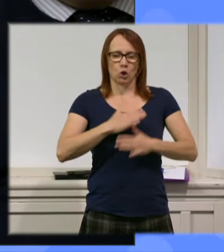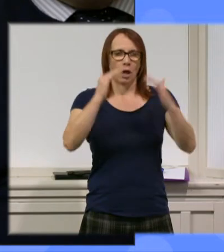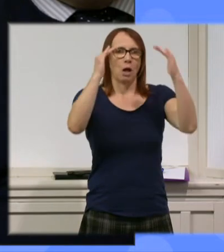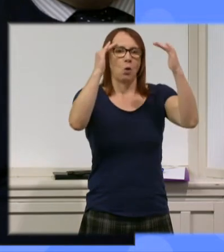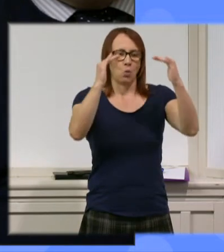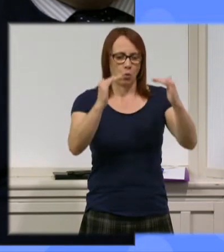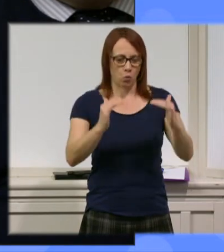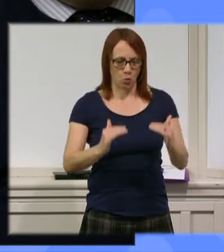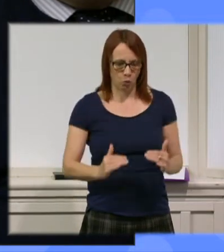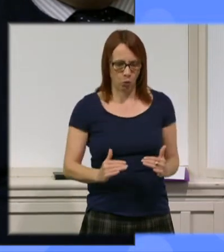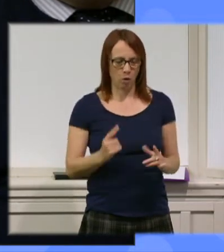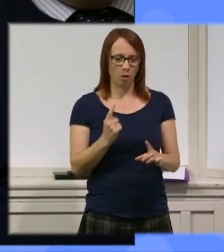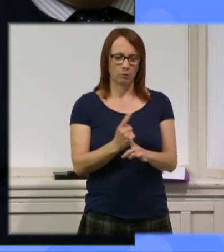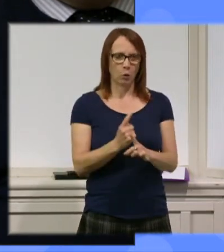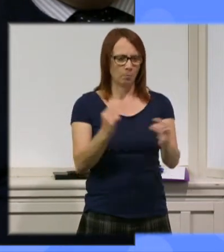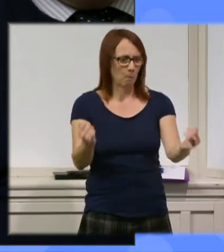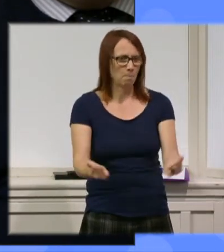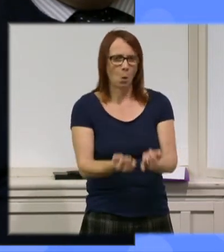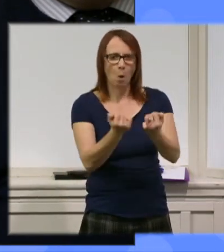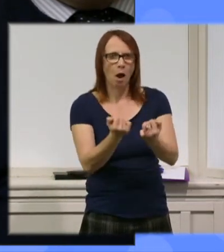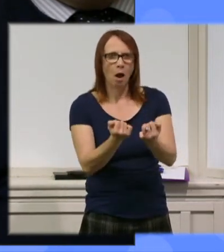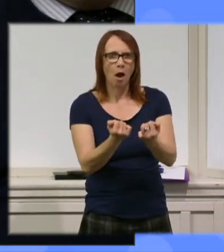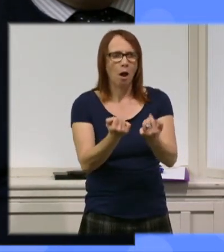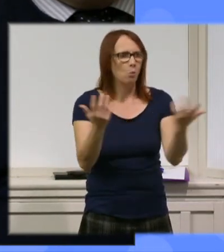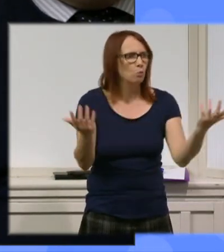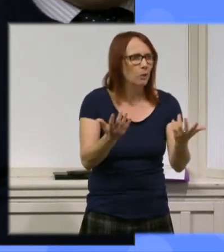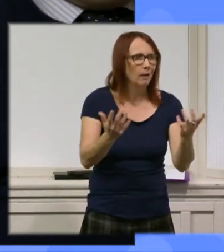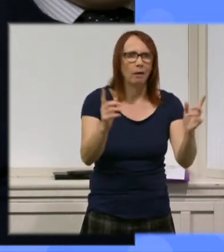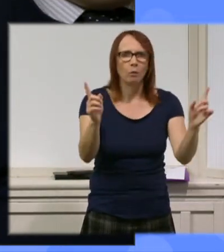importance of powers here they are what they are and relationally DD issues